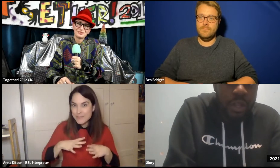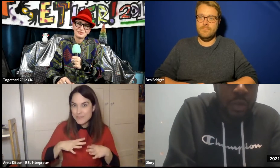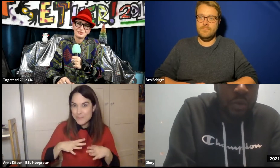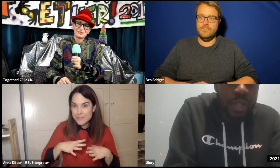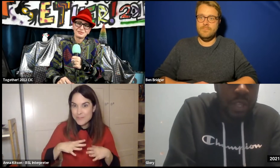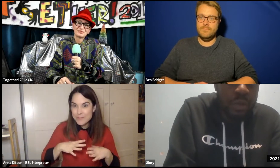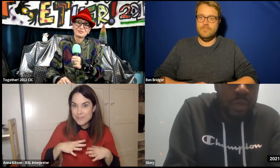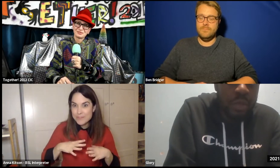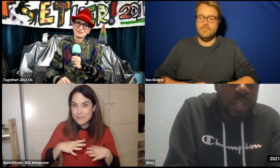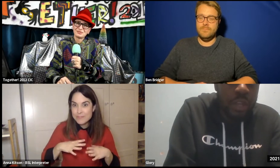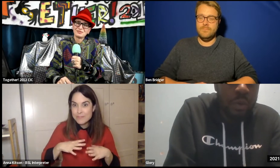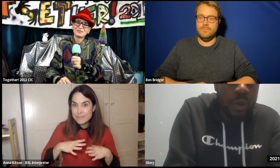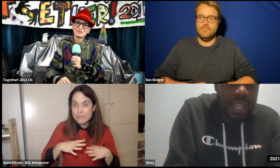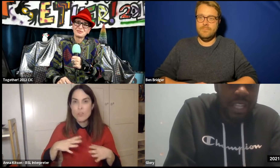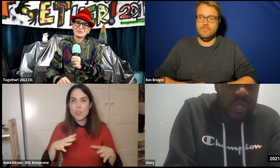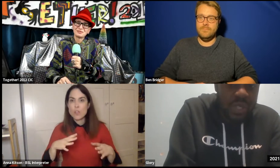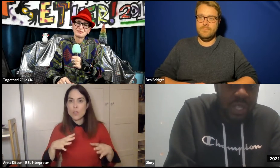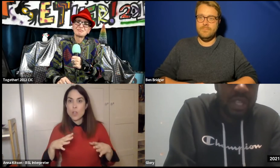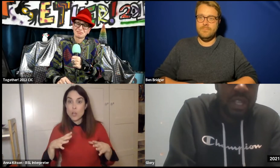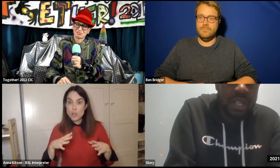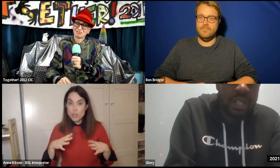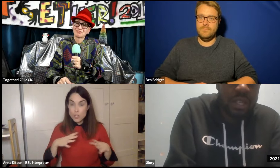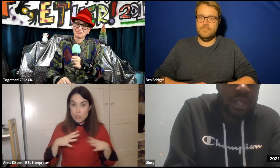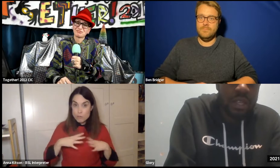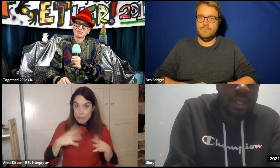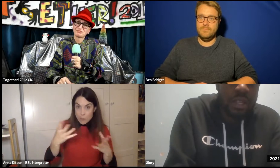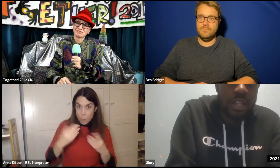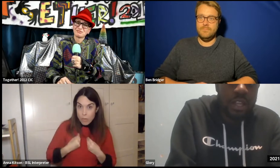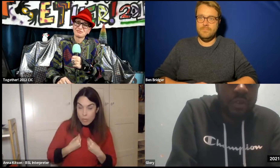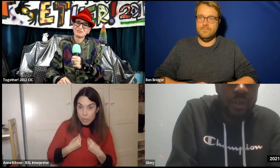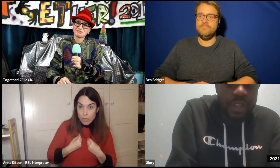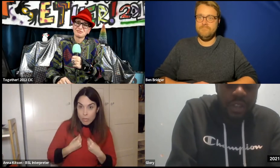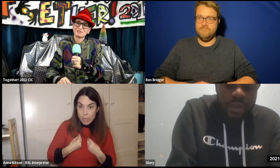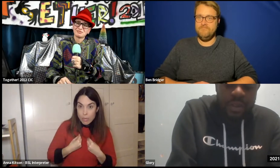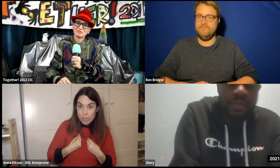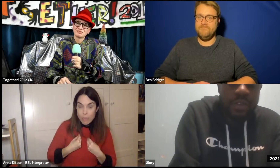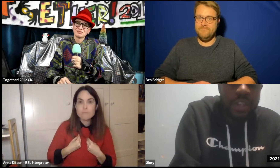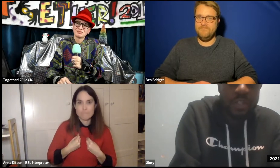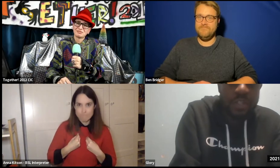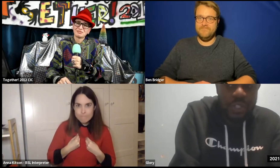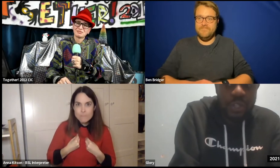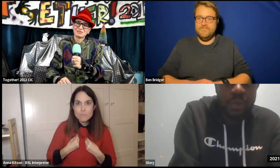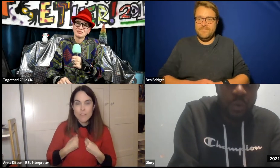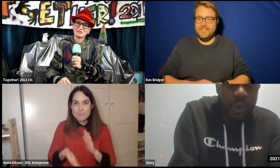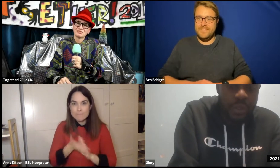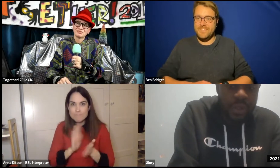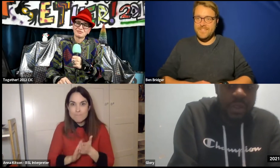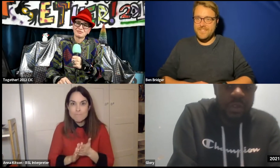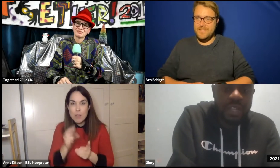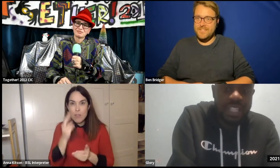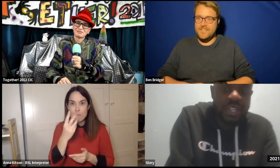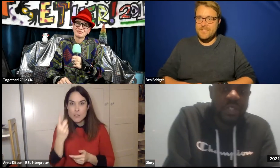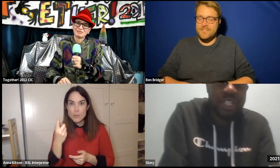already with me are you all ears?